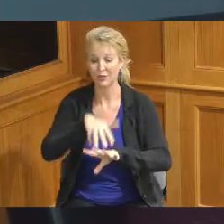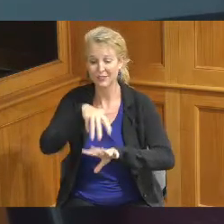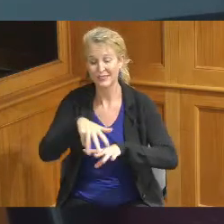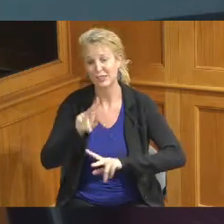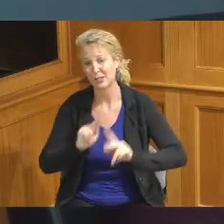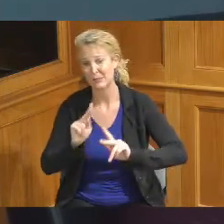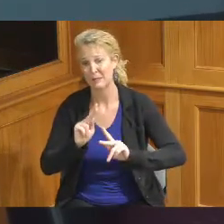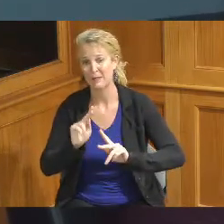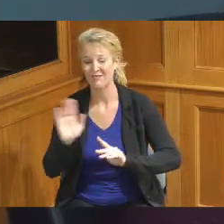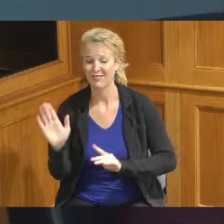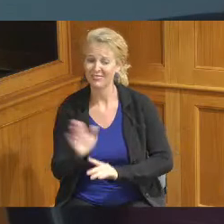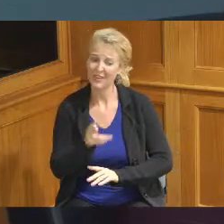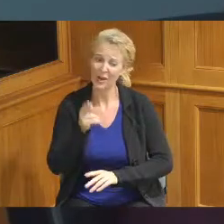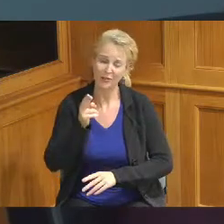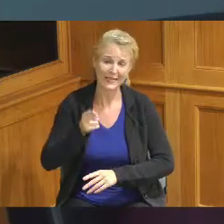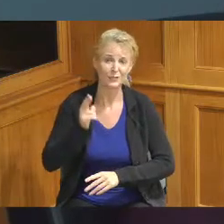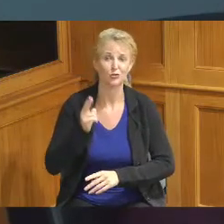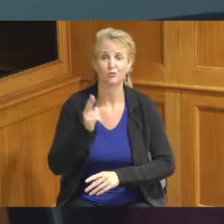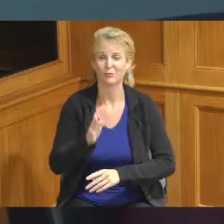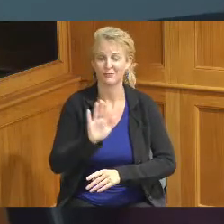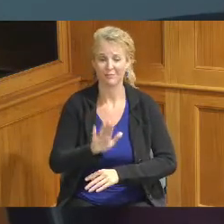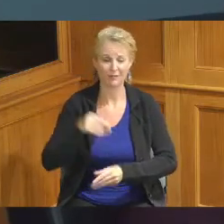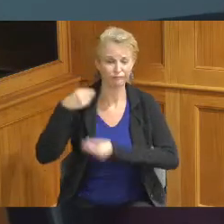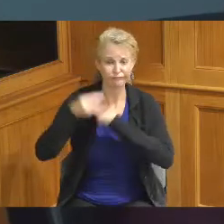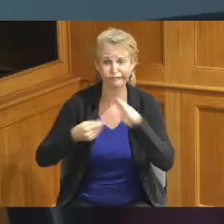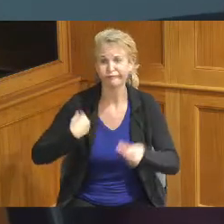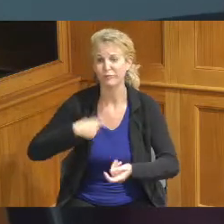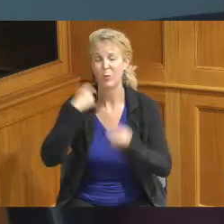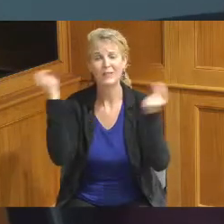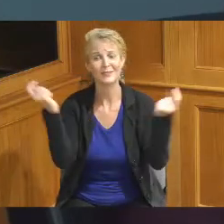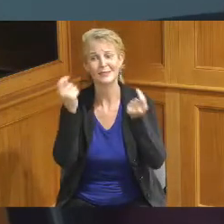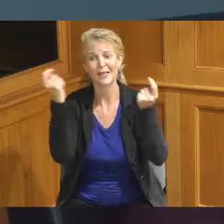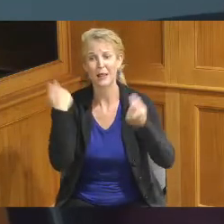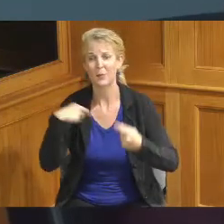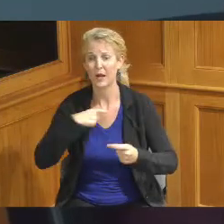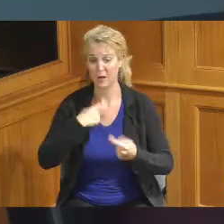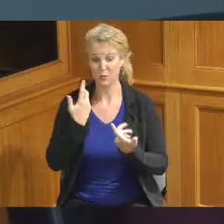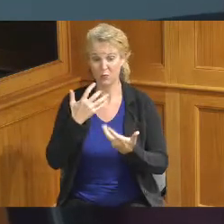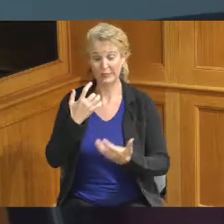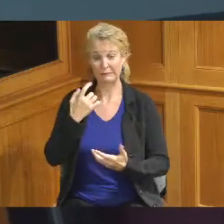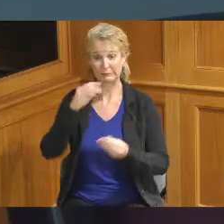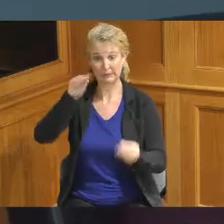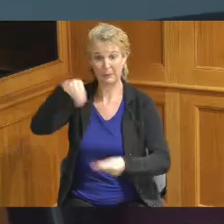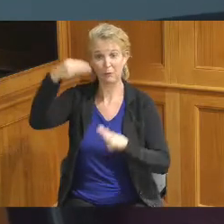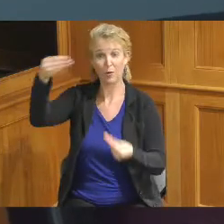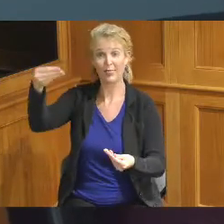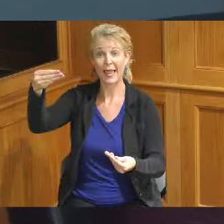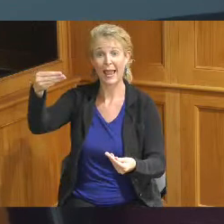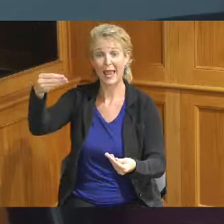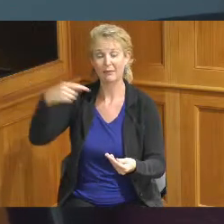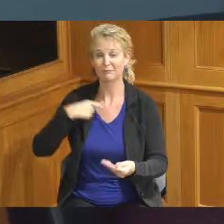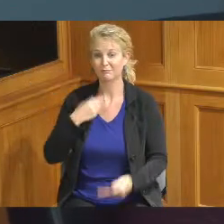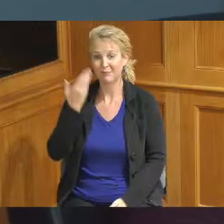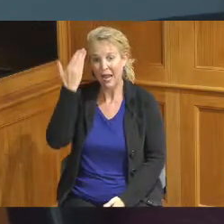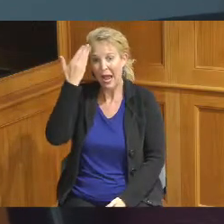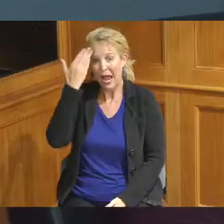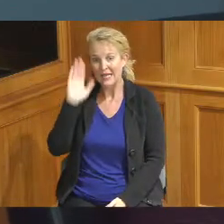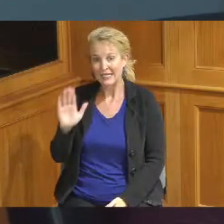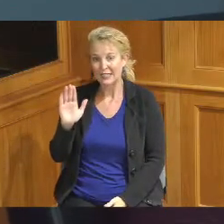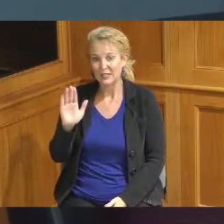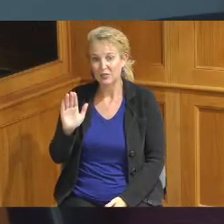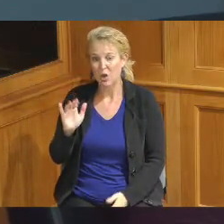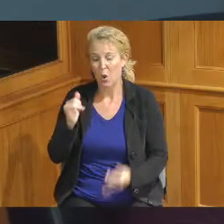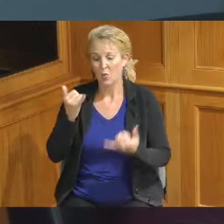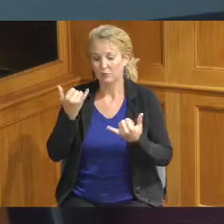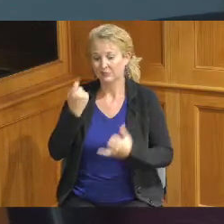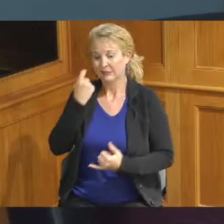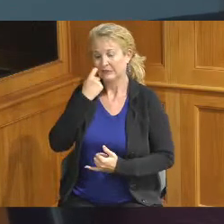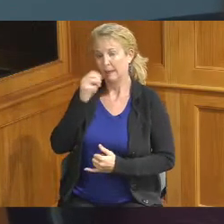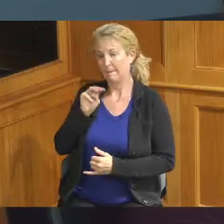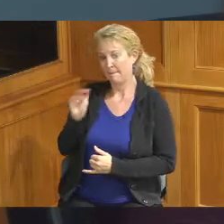them we have proclaimed proclamations for them and it's just I didn't know it was on this past Monday